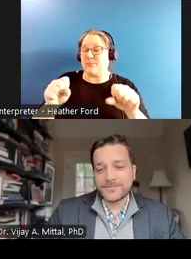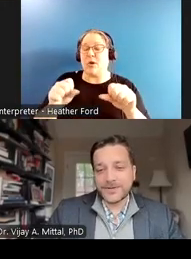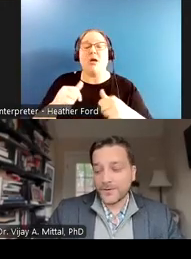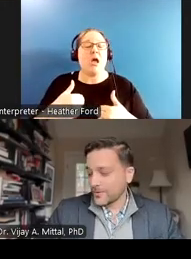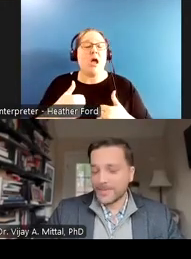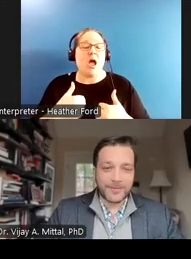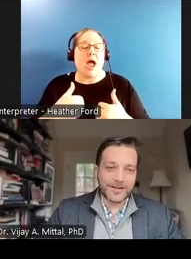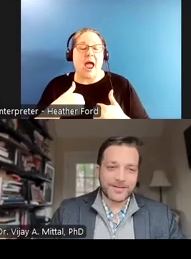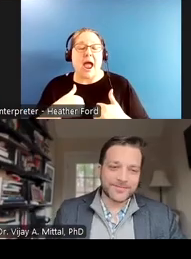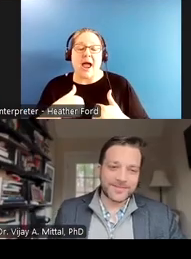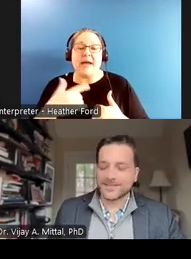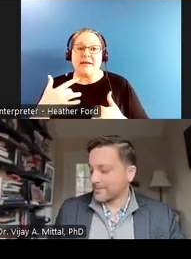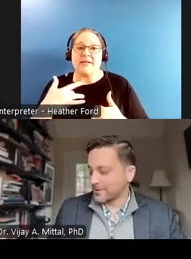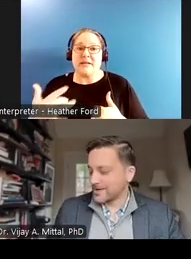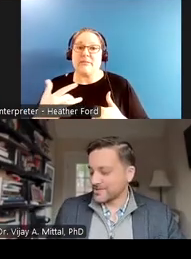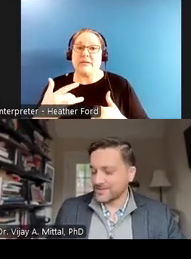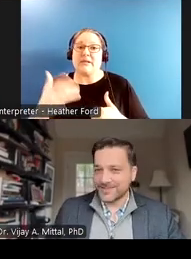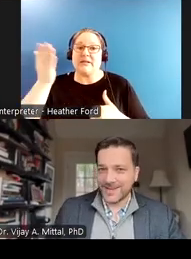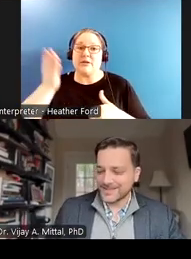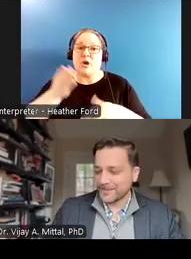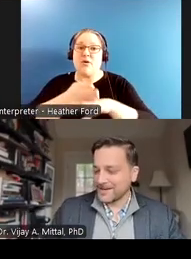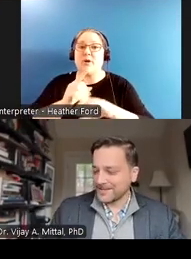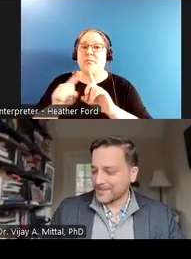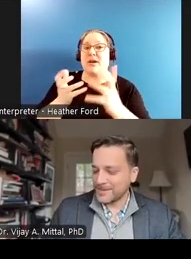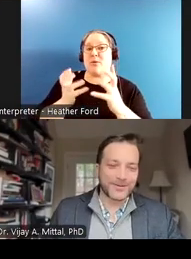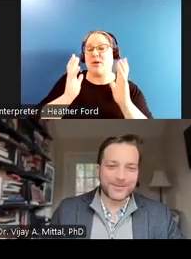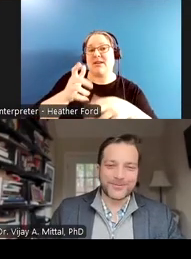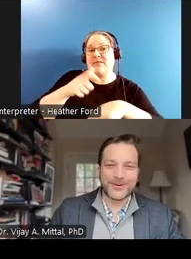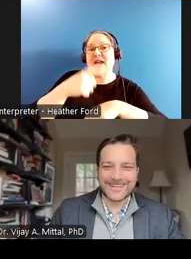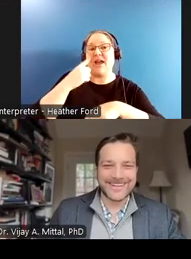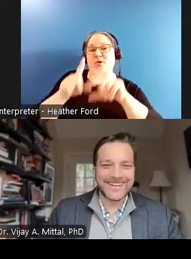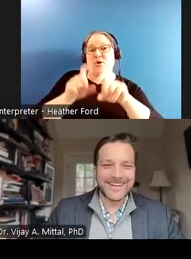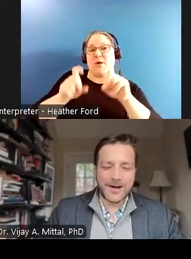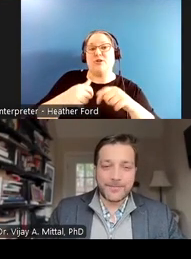speak over, but I want to leave time for questions today. So, I'm going to thank people up front. Um,